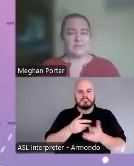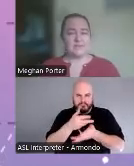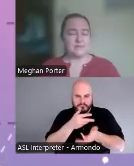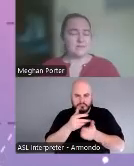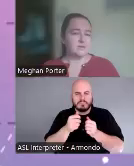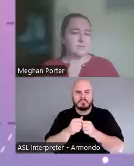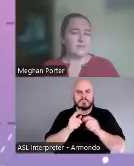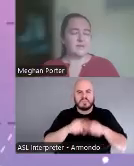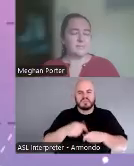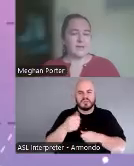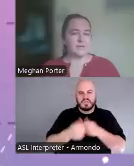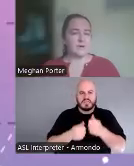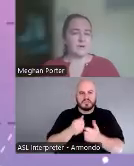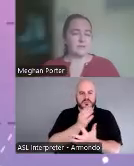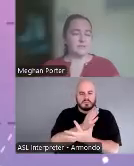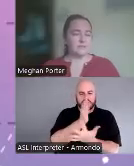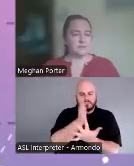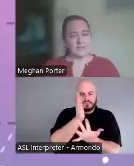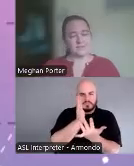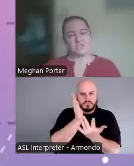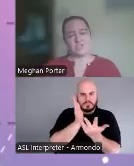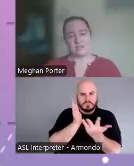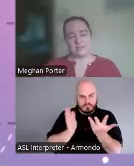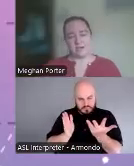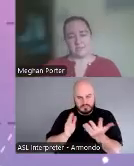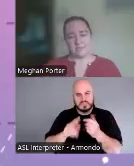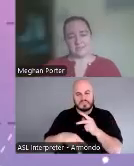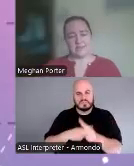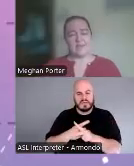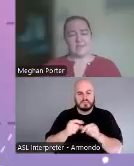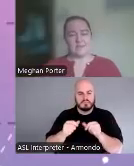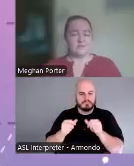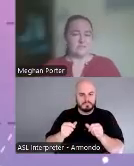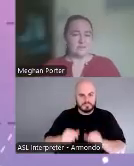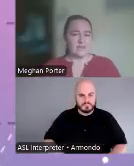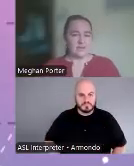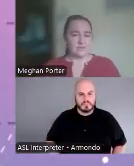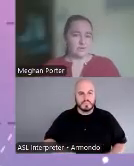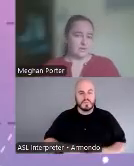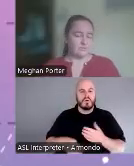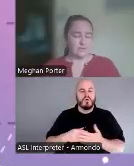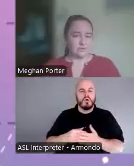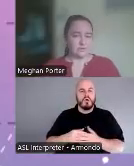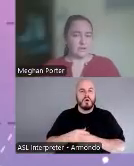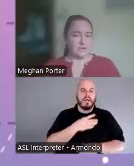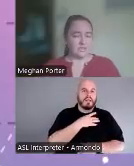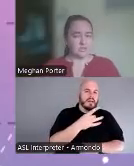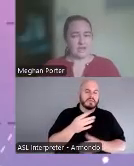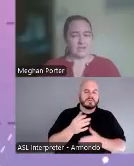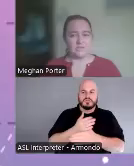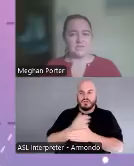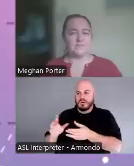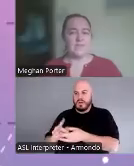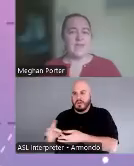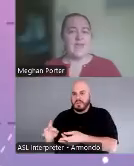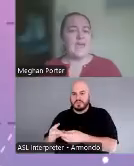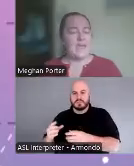And here we combined all likes, shares, and comments into a single category, which we're calling interactions.